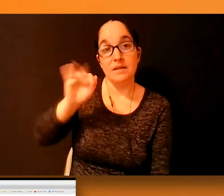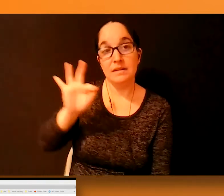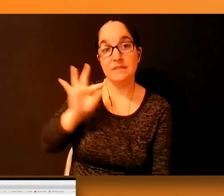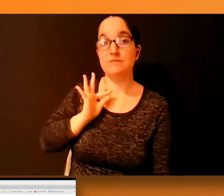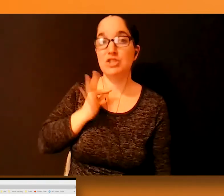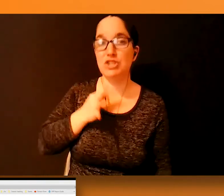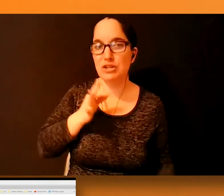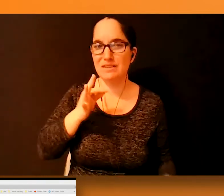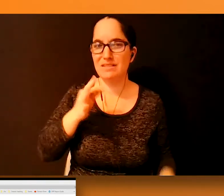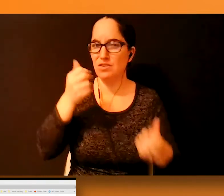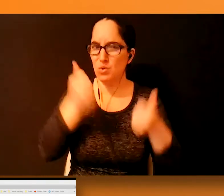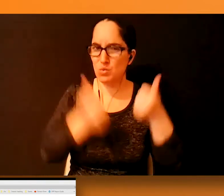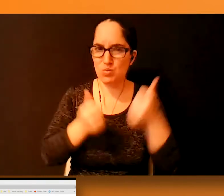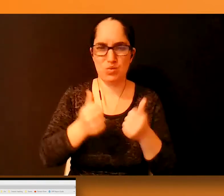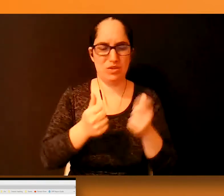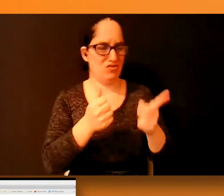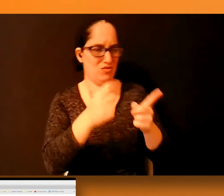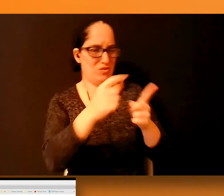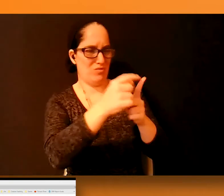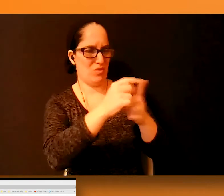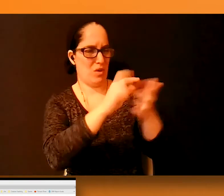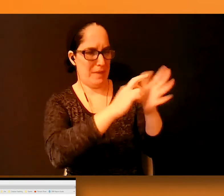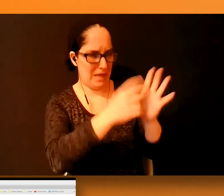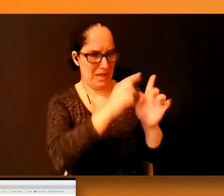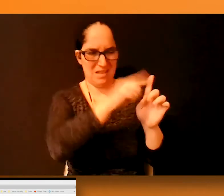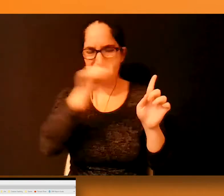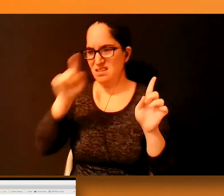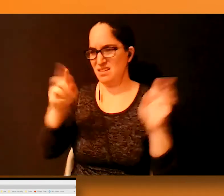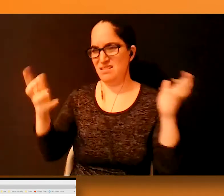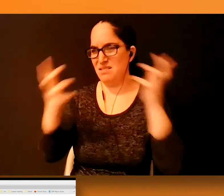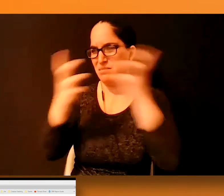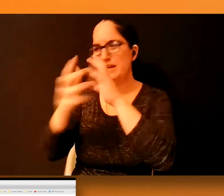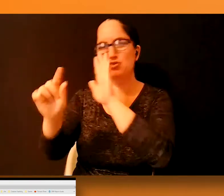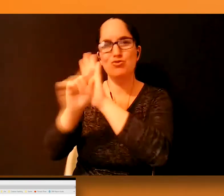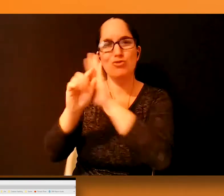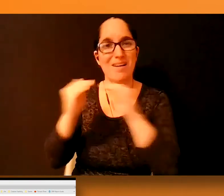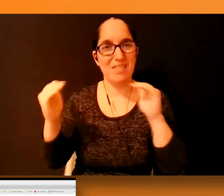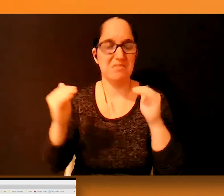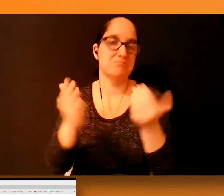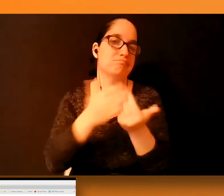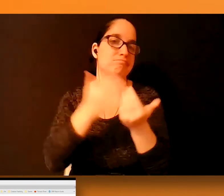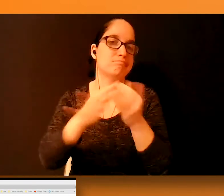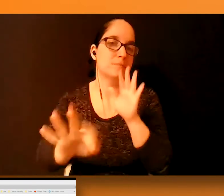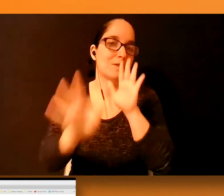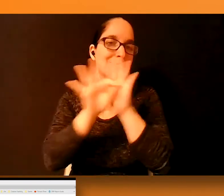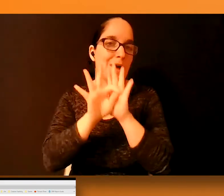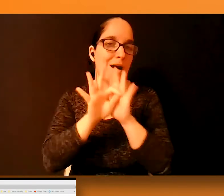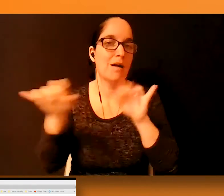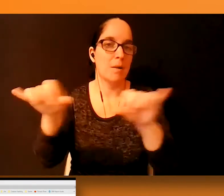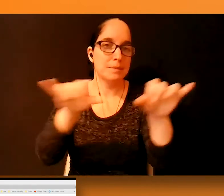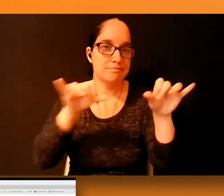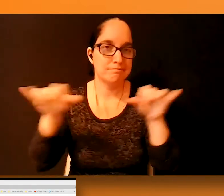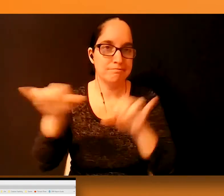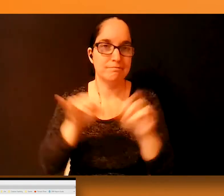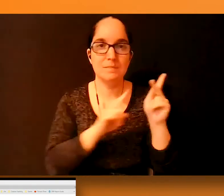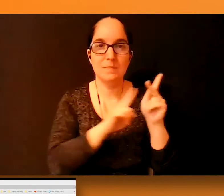Yeah, so, if you want--yeah, so, if you want to find out different-- what Lexile actually means and how it matches to a grade level, you can find those charts. They're really easy to find